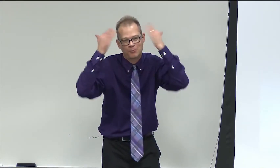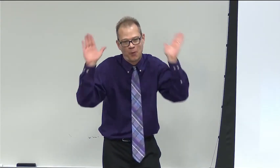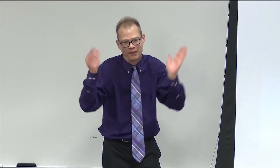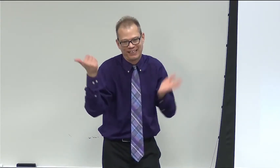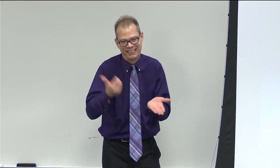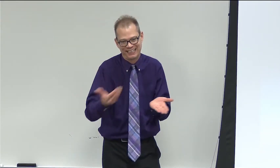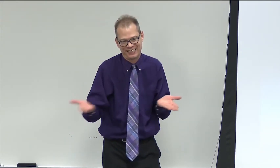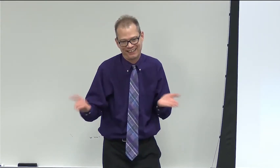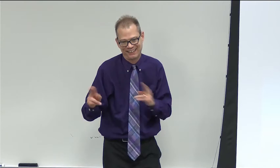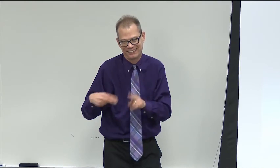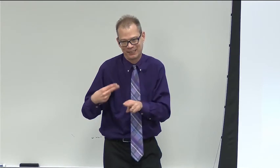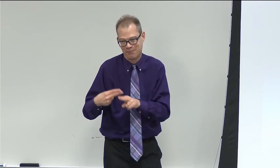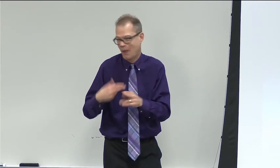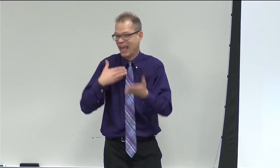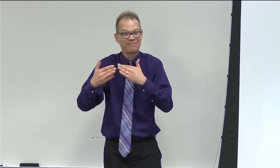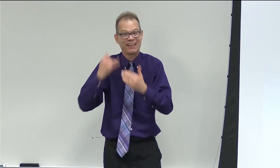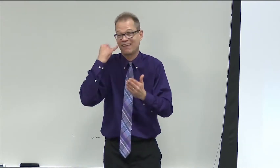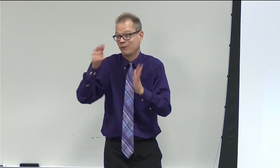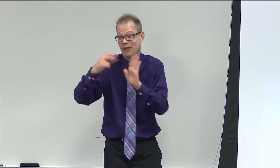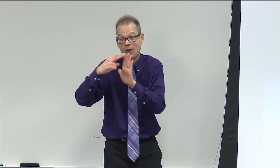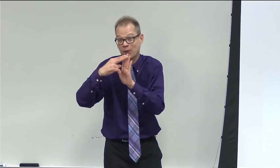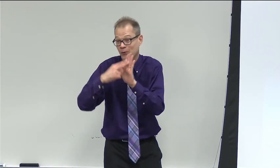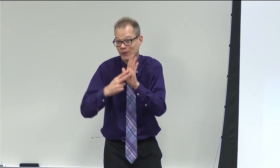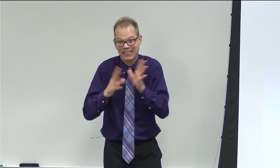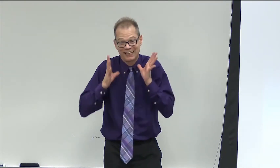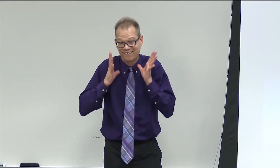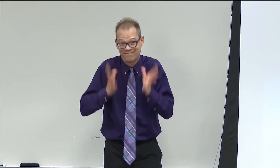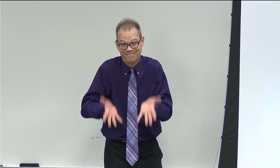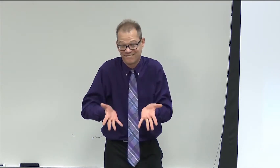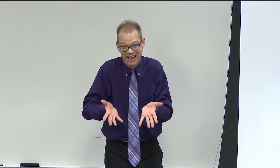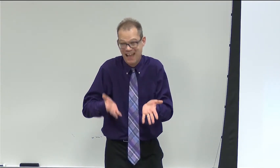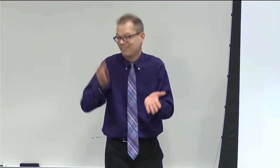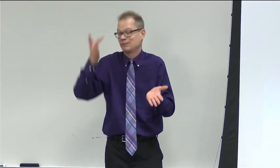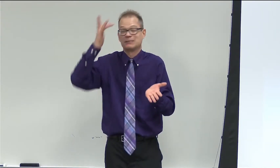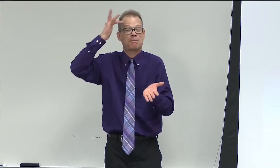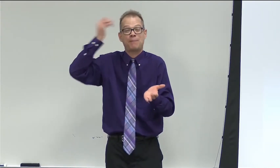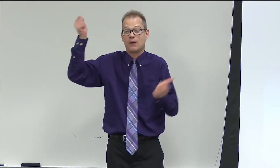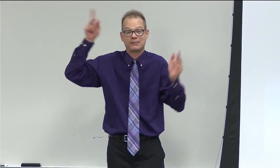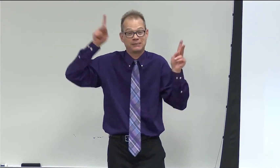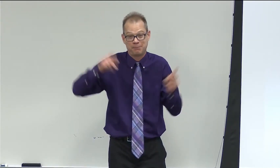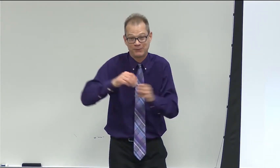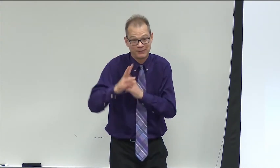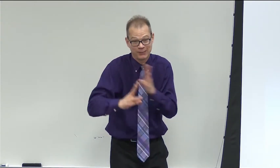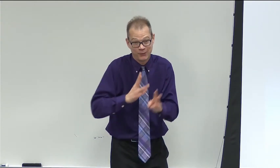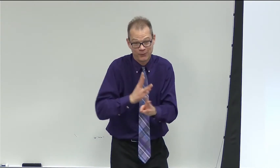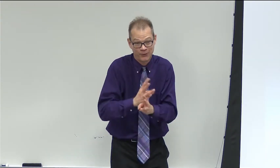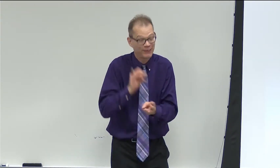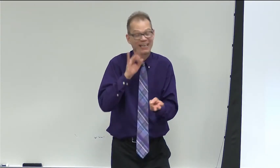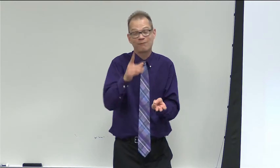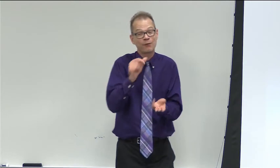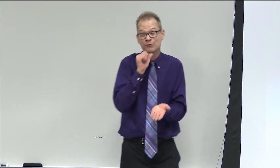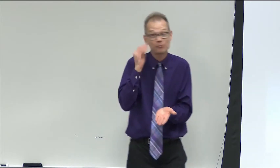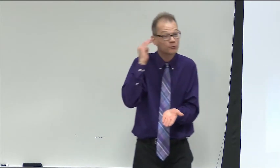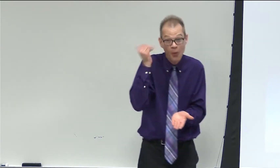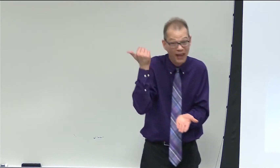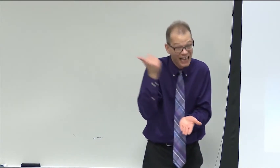that you don't know about. Even if you've... Even if you can read fine, even if you're the smartest person in the world,